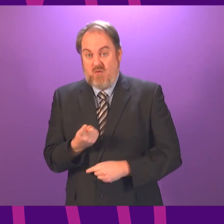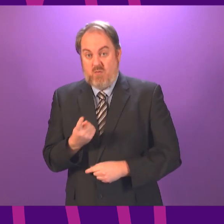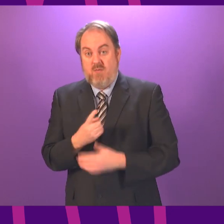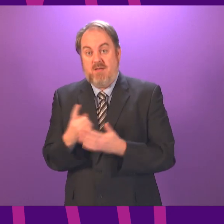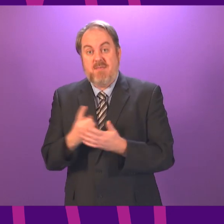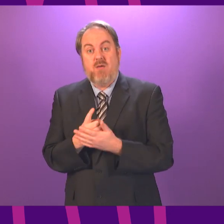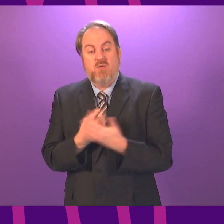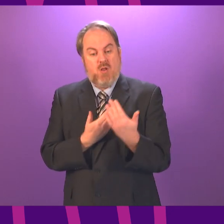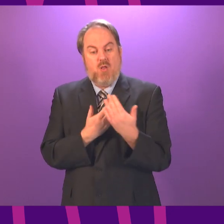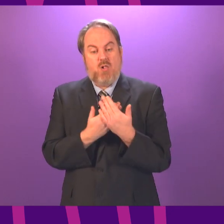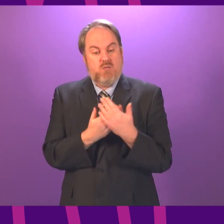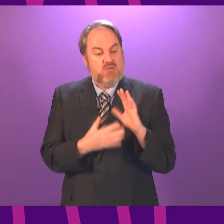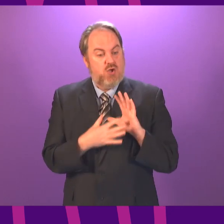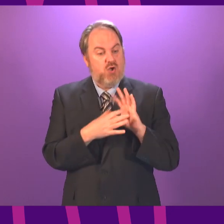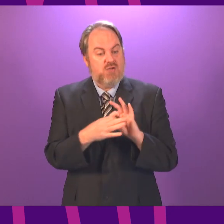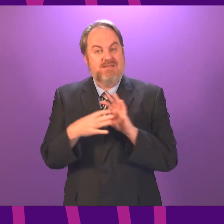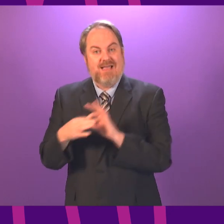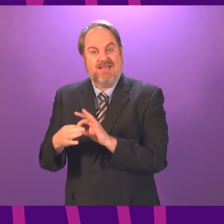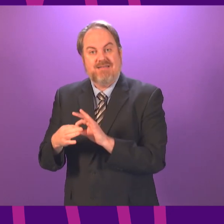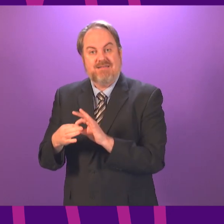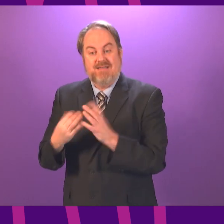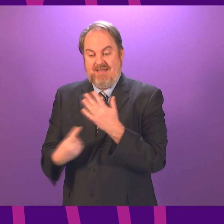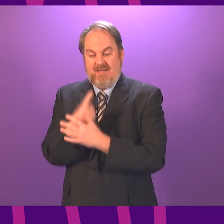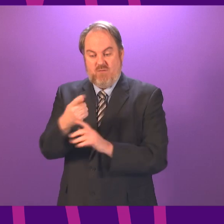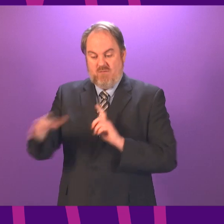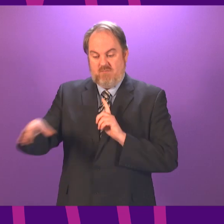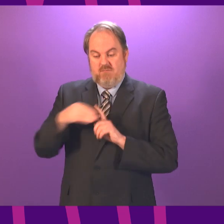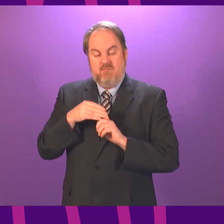of people who test positive for Covid will change. As well as being asked to isolate